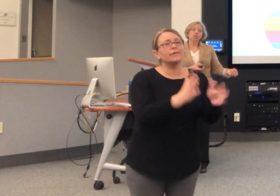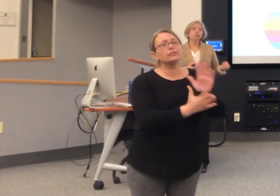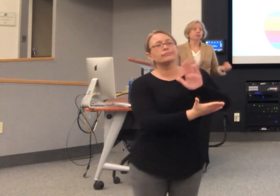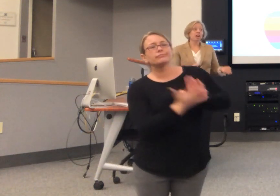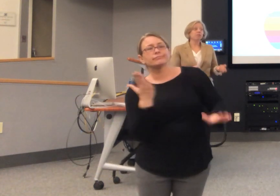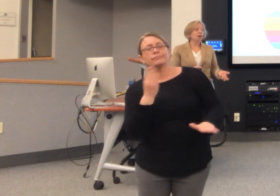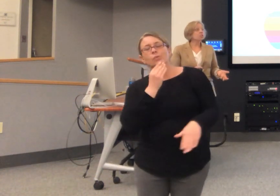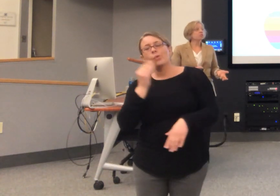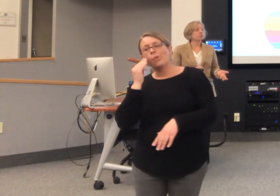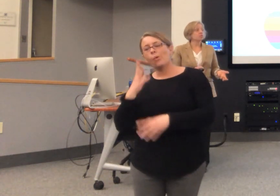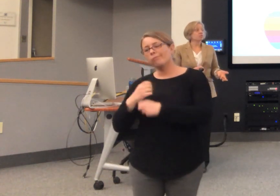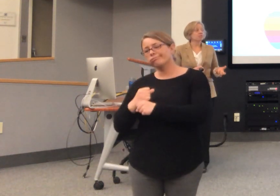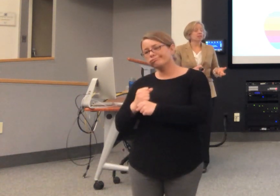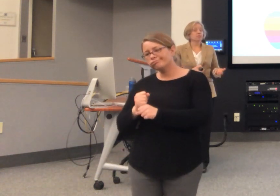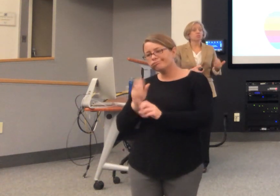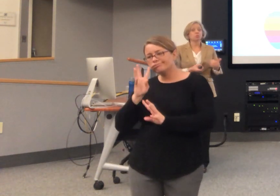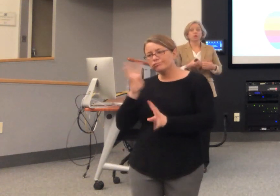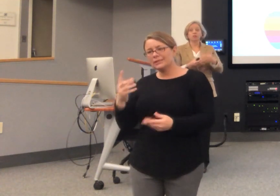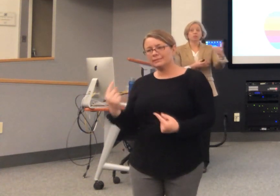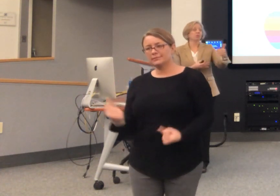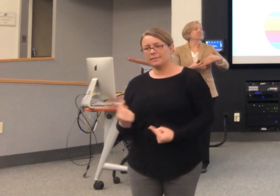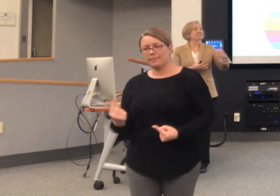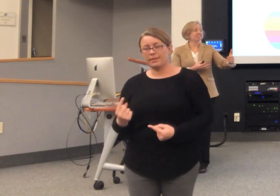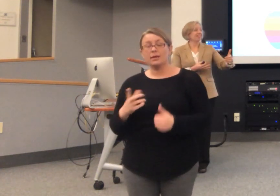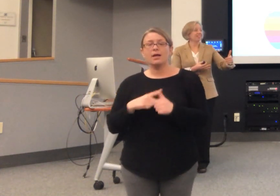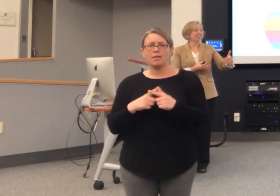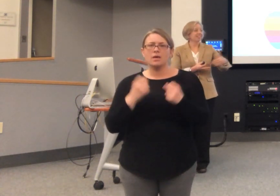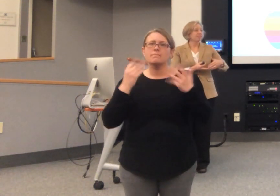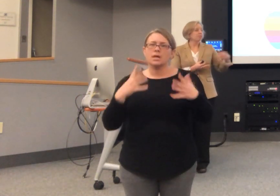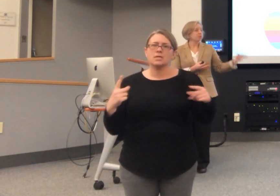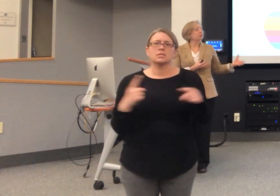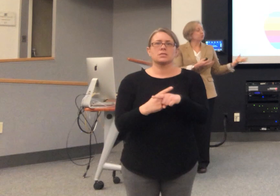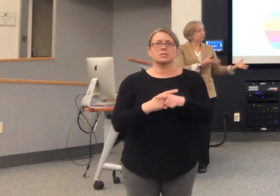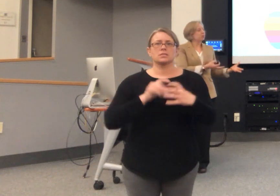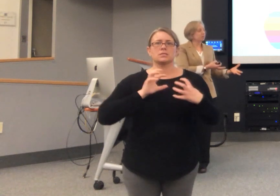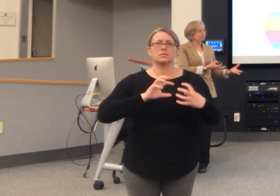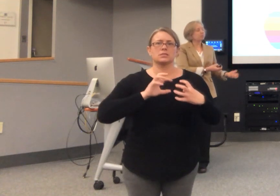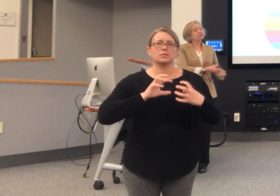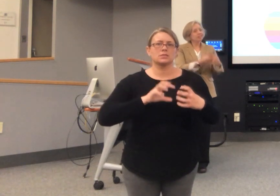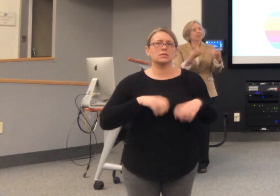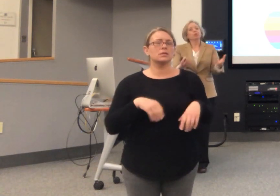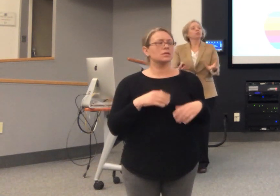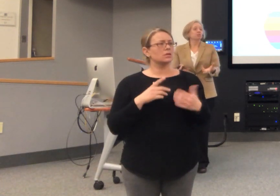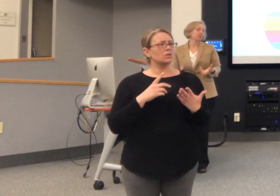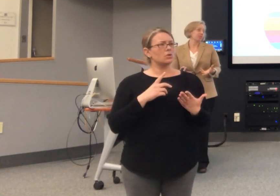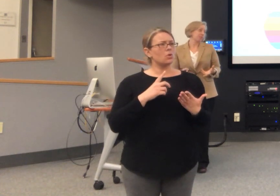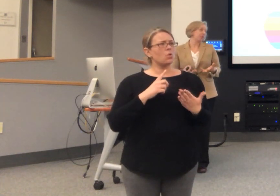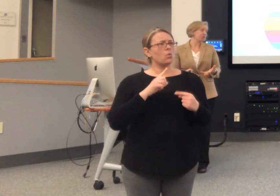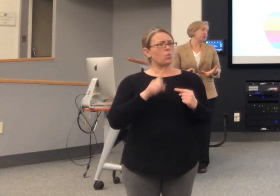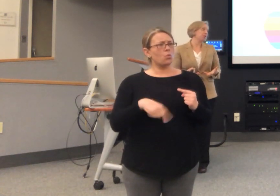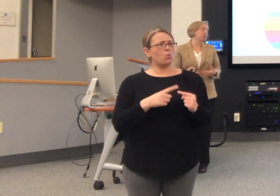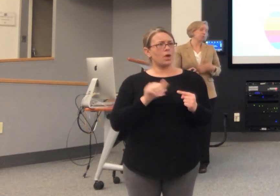And there has been a lot of controversies as to when you're crossing the line between what you do as an employee and when you're doing something on your own,